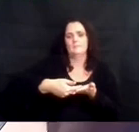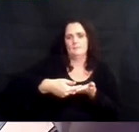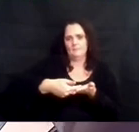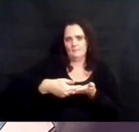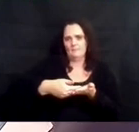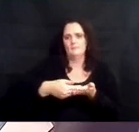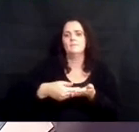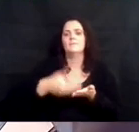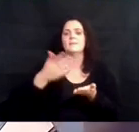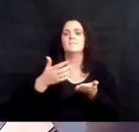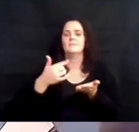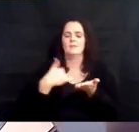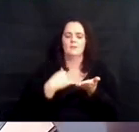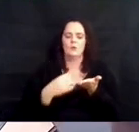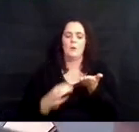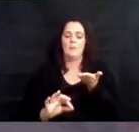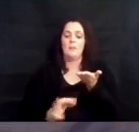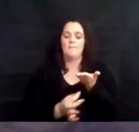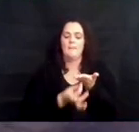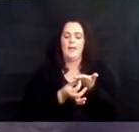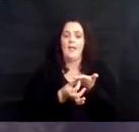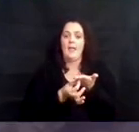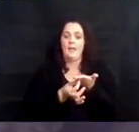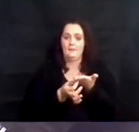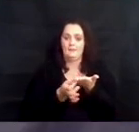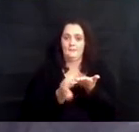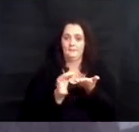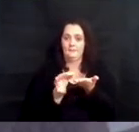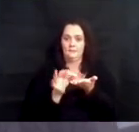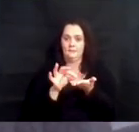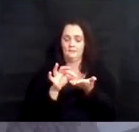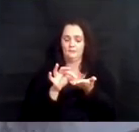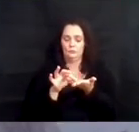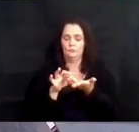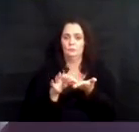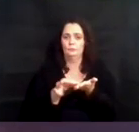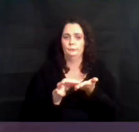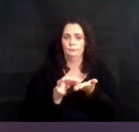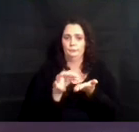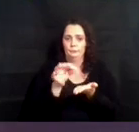and I'm gonna pierce right through both pieces of paper, back to front, I'm gonna